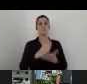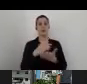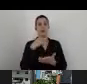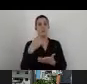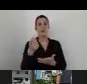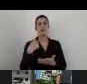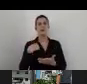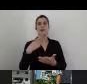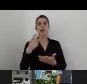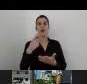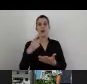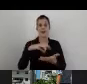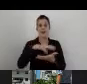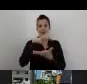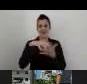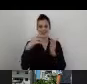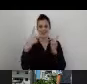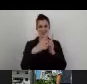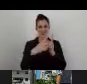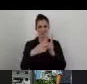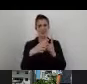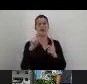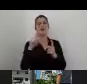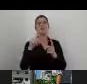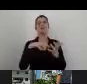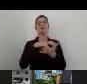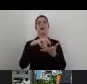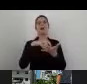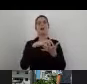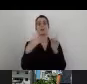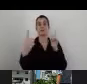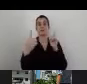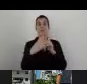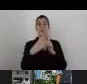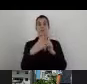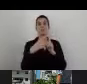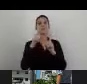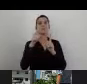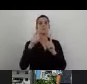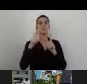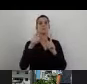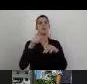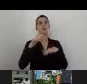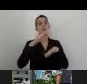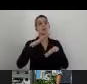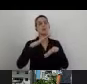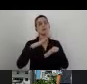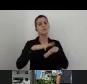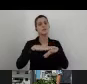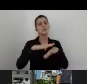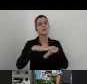So the Accessibility Coordinators is a function that, if it's been done rightly,